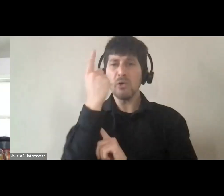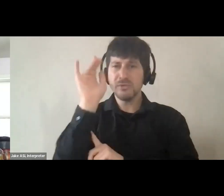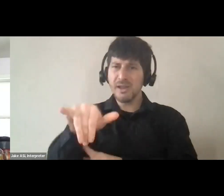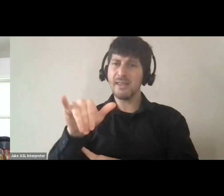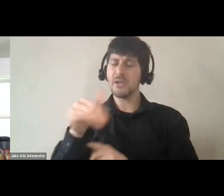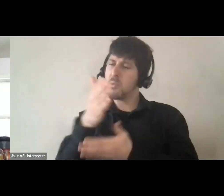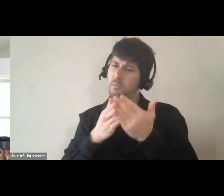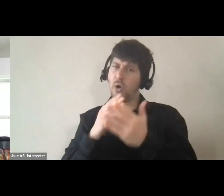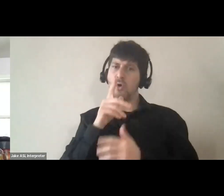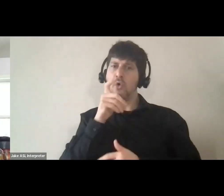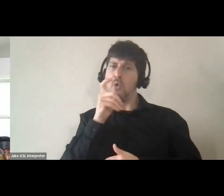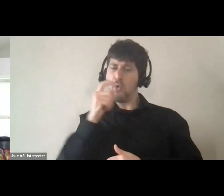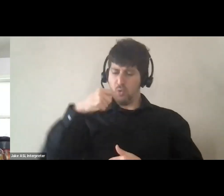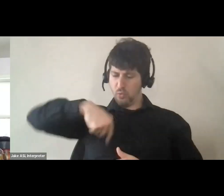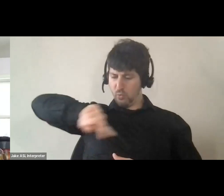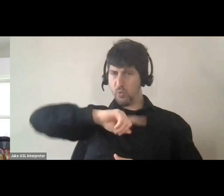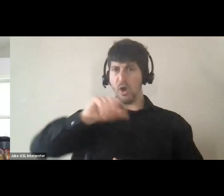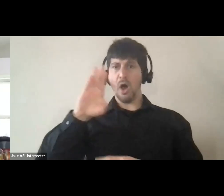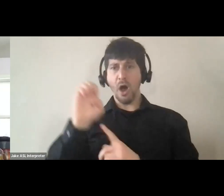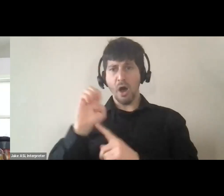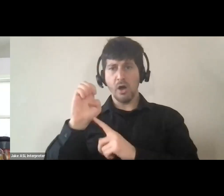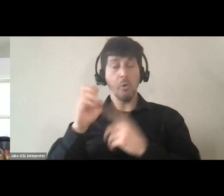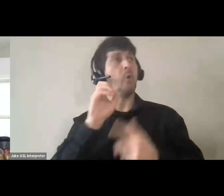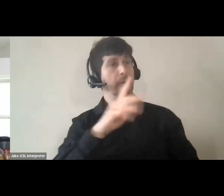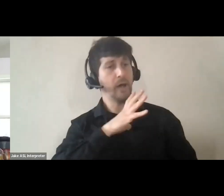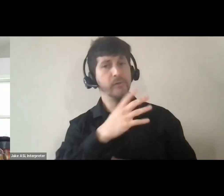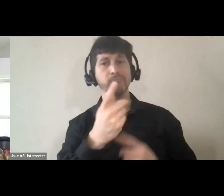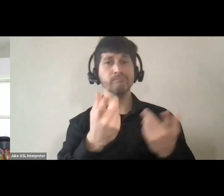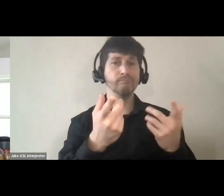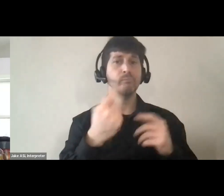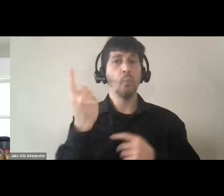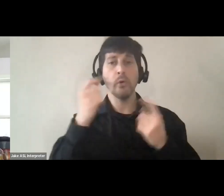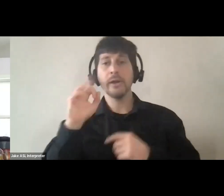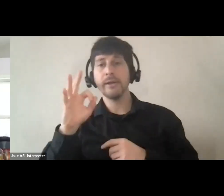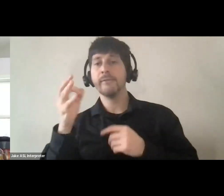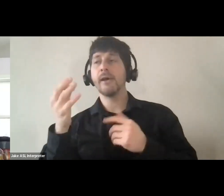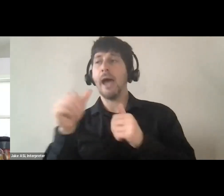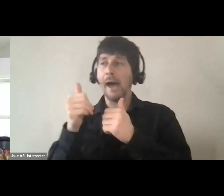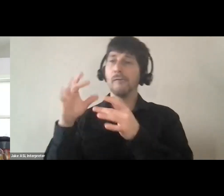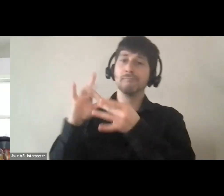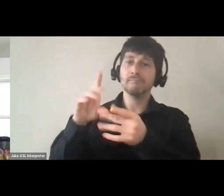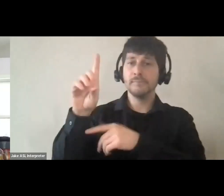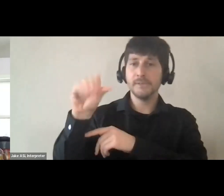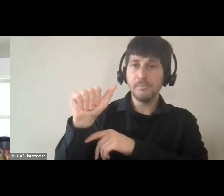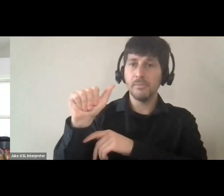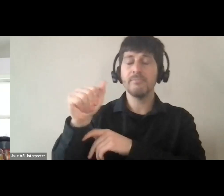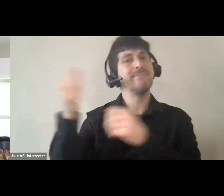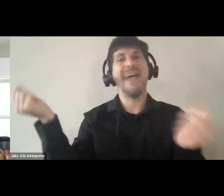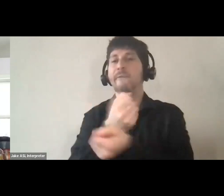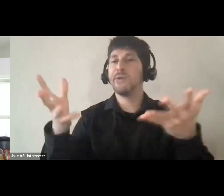When you have someone in mariachi in a wheelchair or someone singing and they are blind or, we are bringing aspects of our intersections to you. You have to be able it see that as part of who we are without saying well what does it have to do with disability?